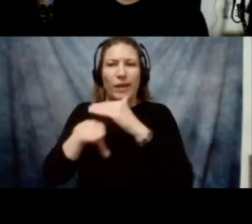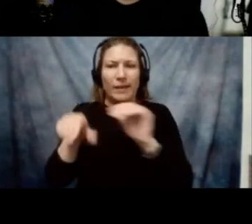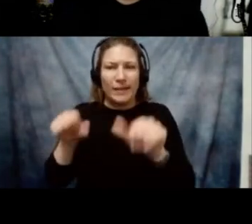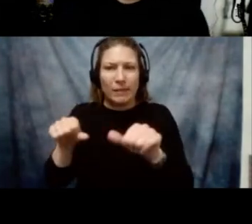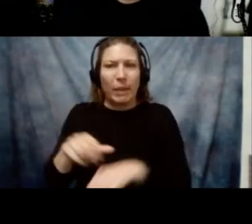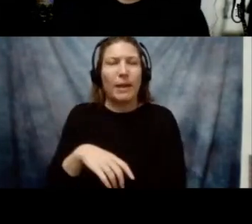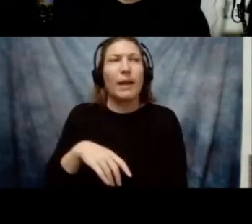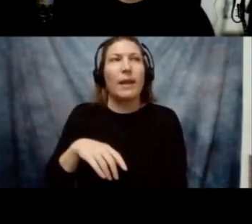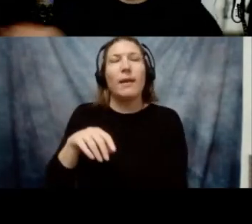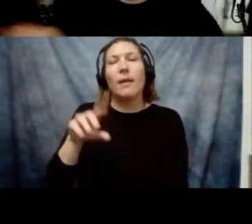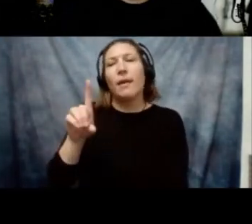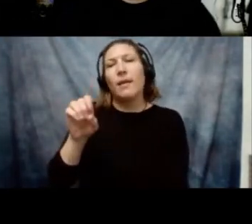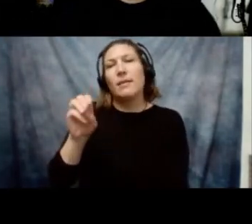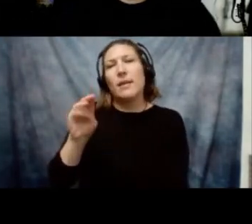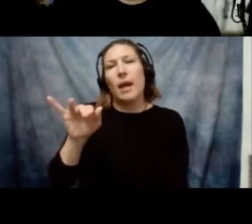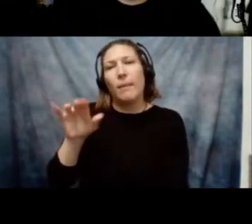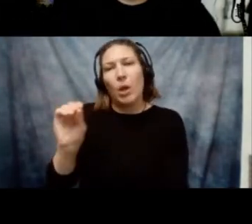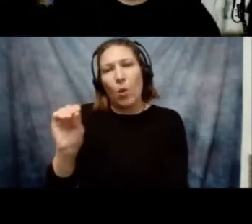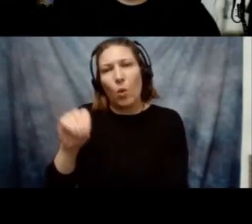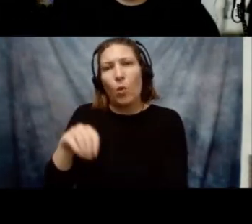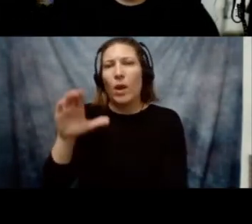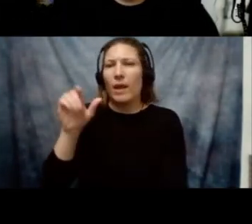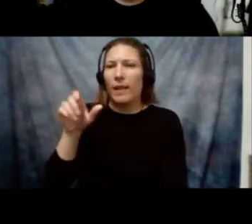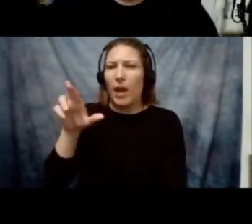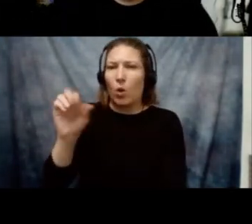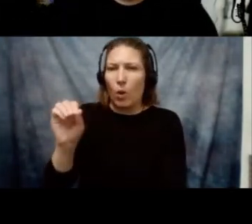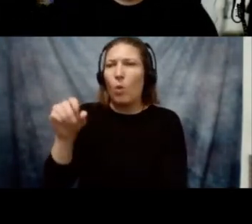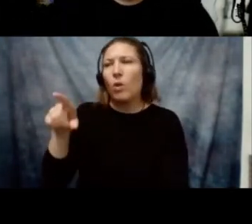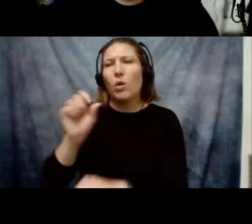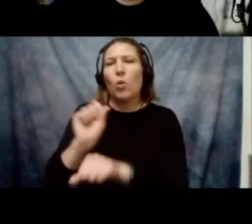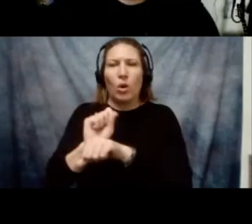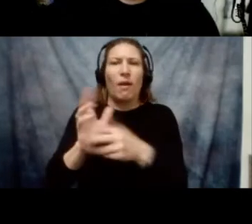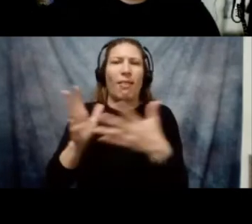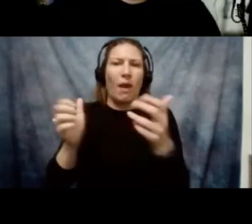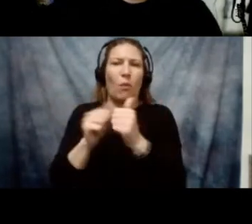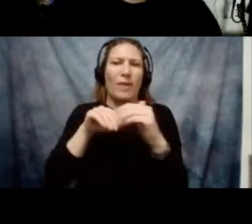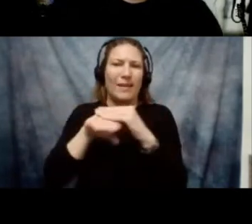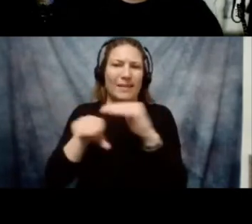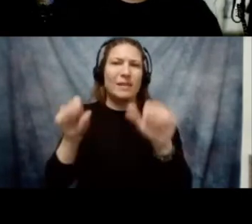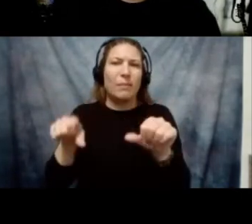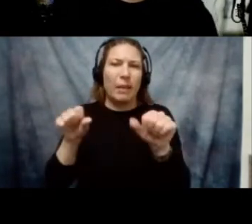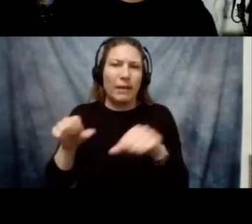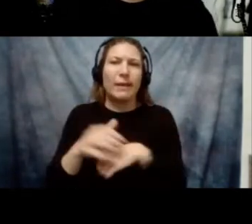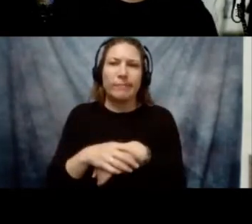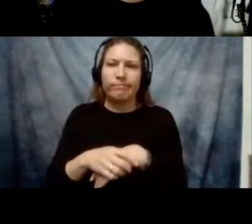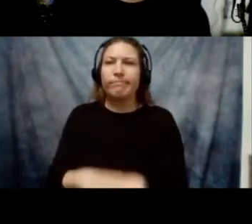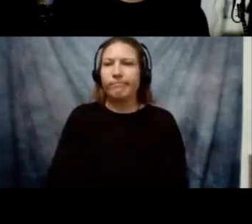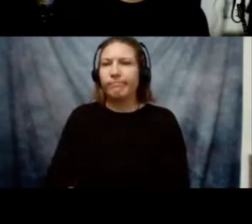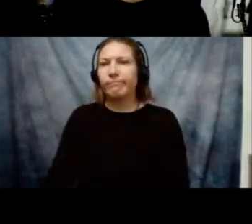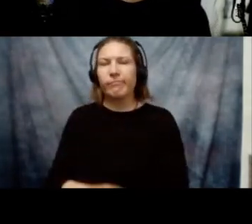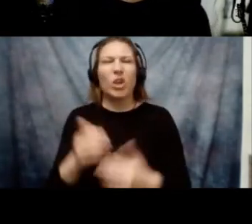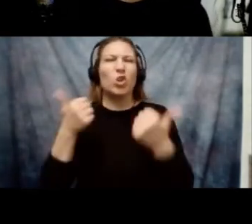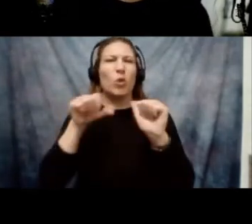standards so those are some um but again we we haven't um used them exclusively myself so i don't